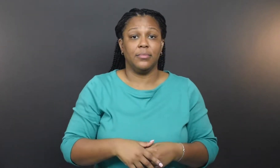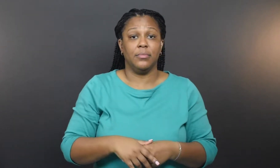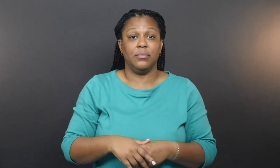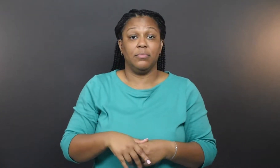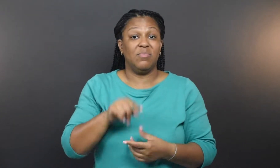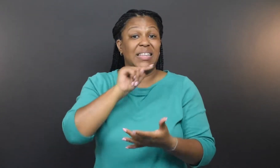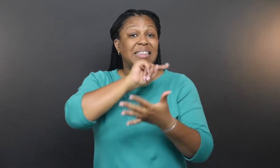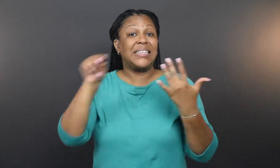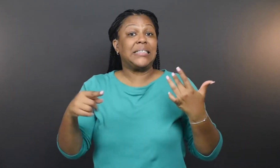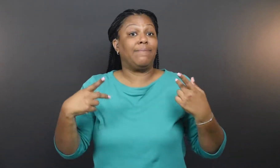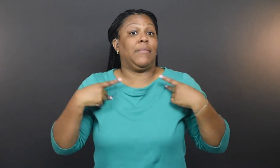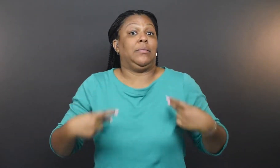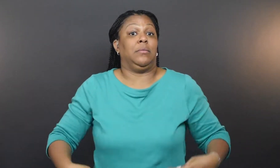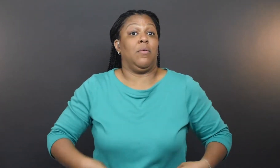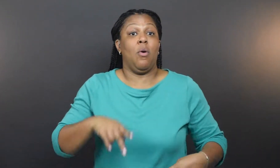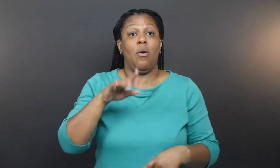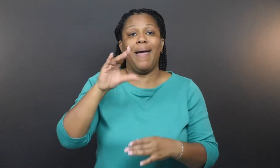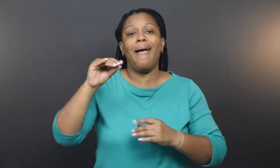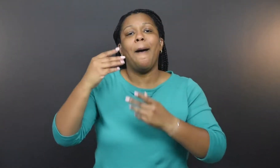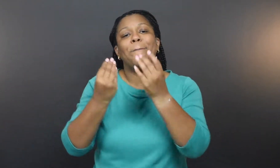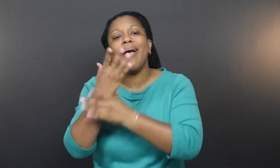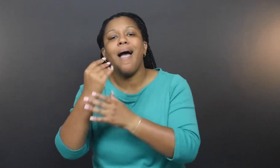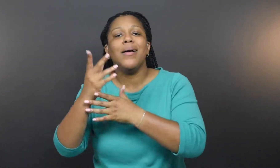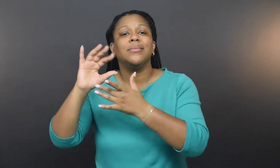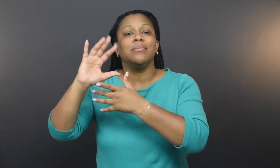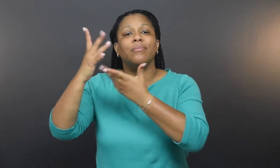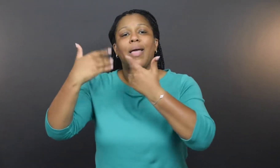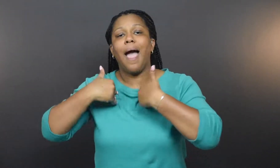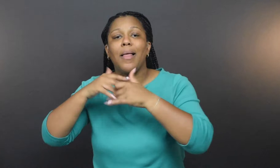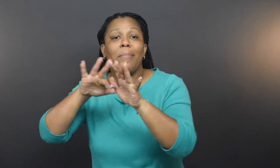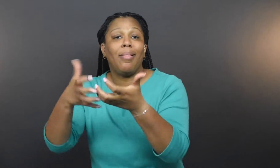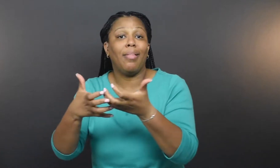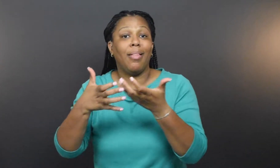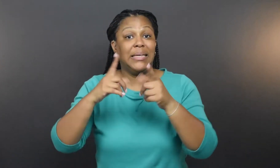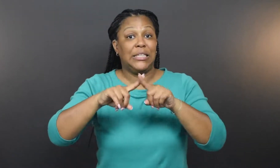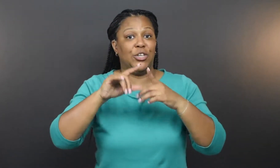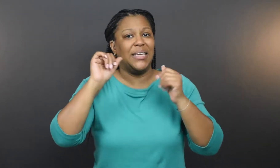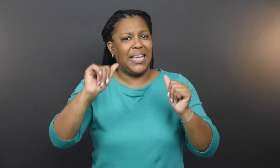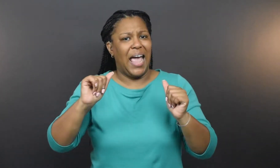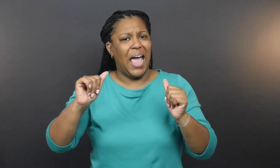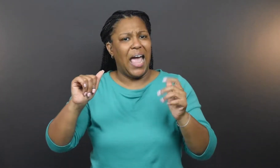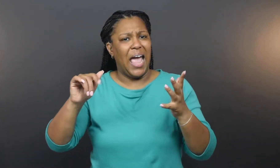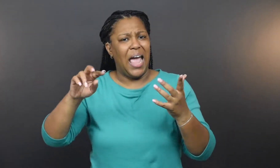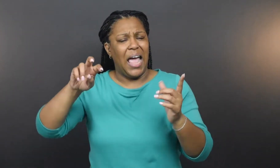These physical and biologic conditions can, in turn, influence vector-borne